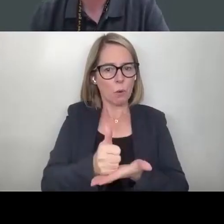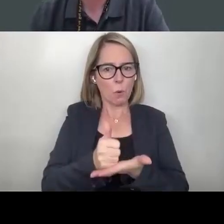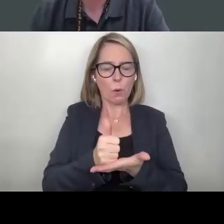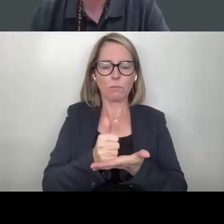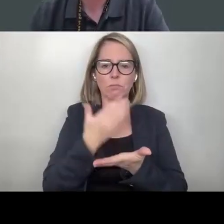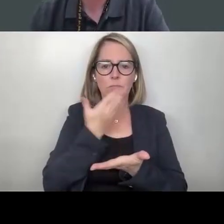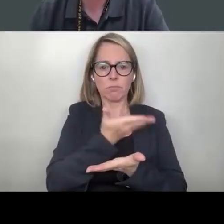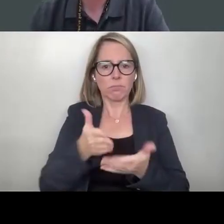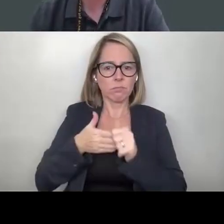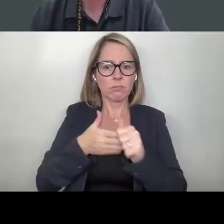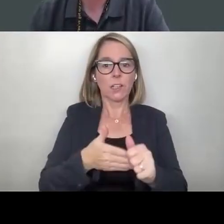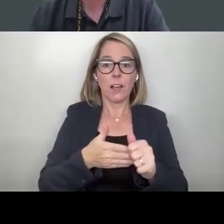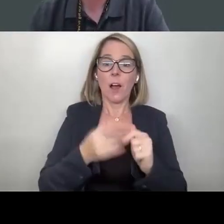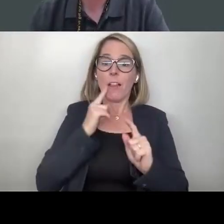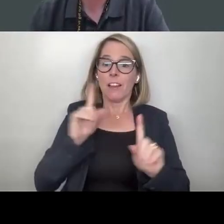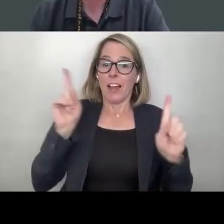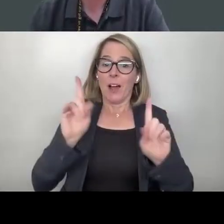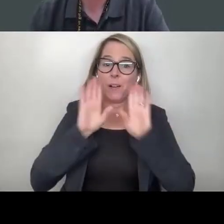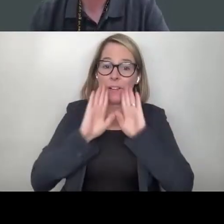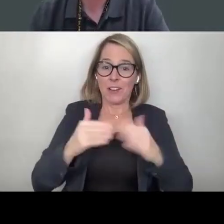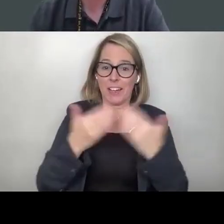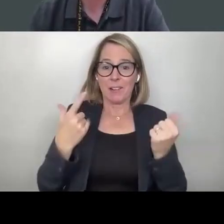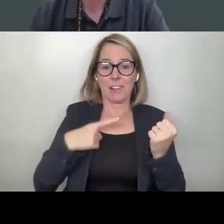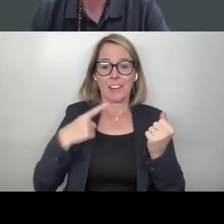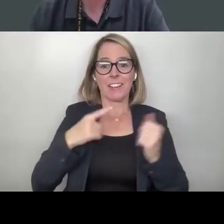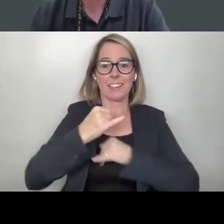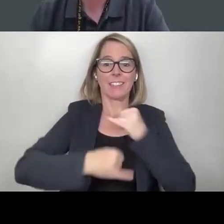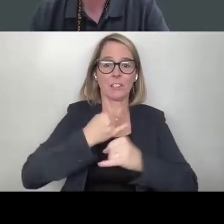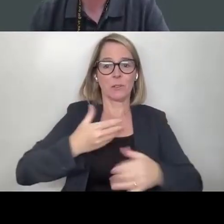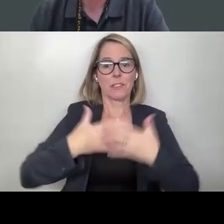being international day for people with disability, for us to think together,